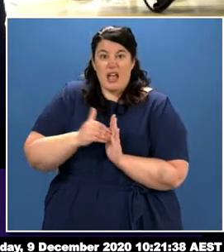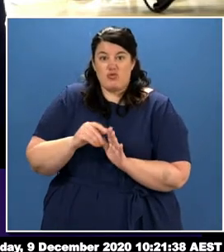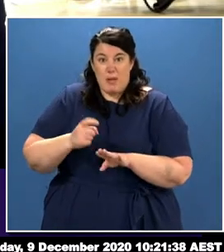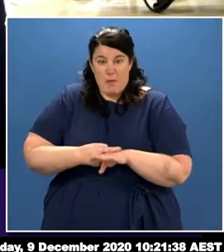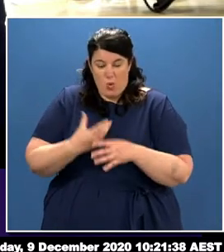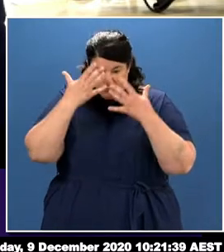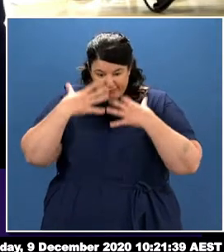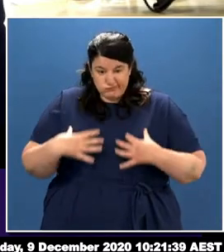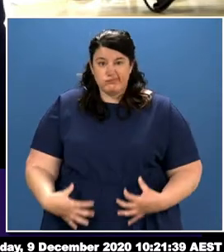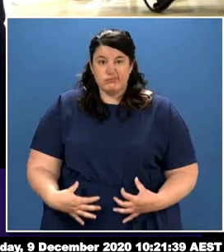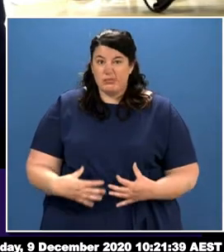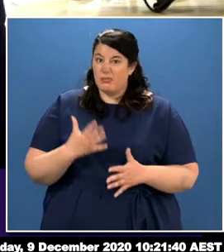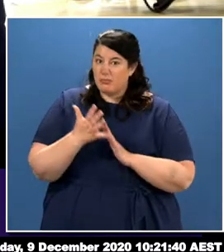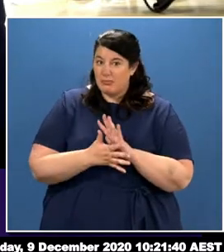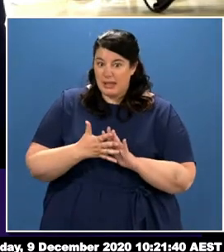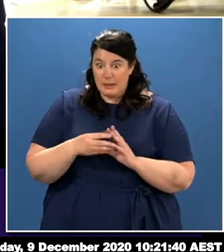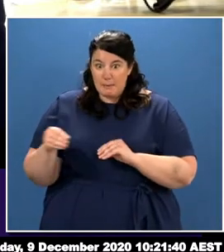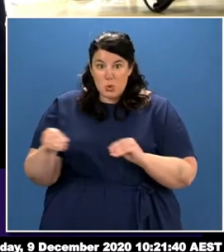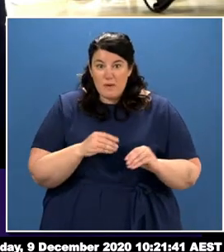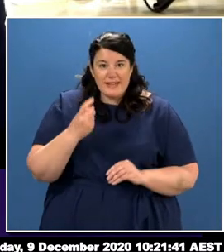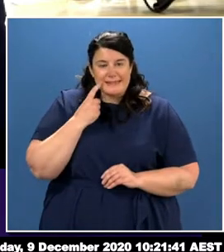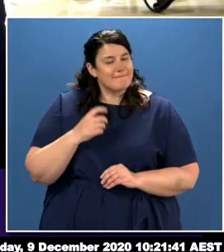results in very limited movement.